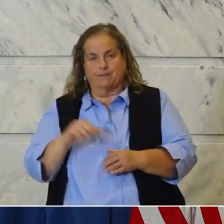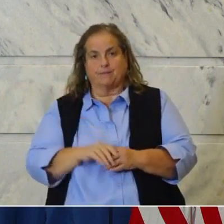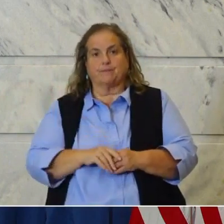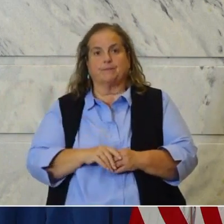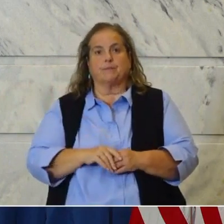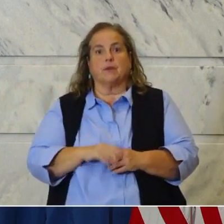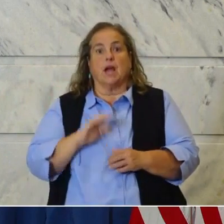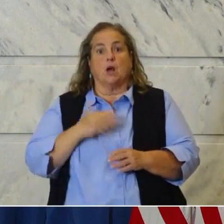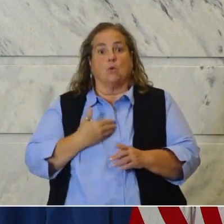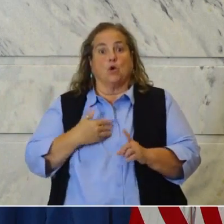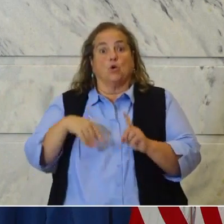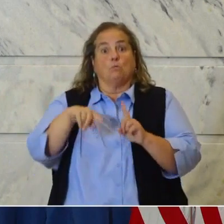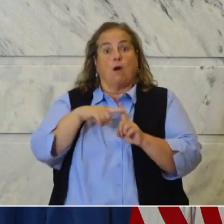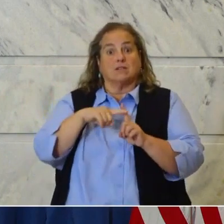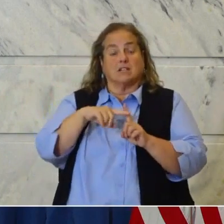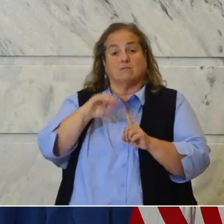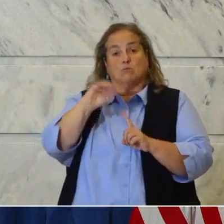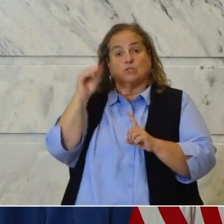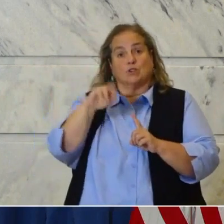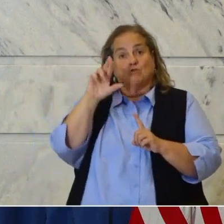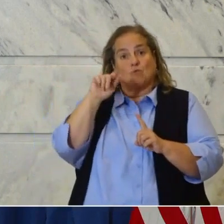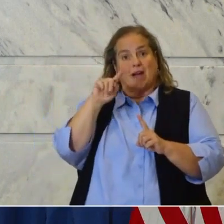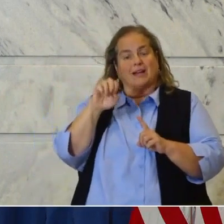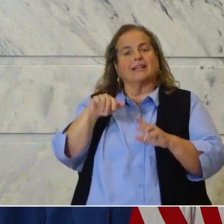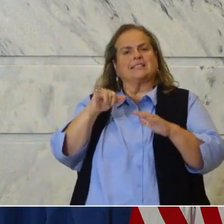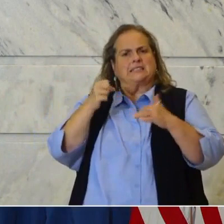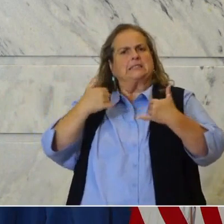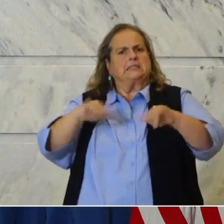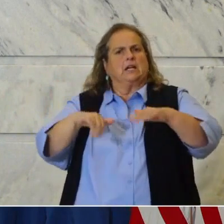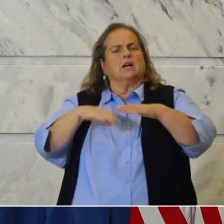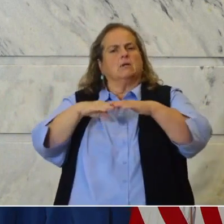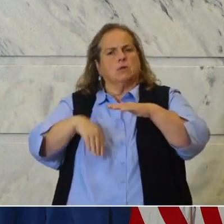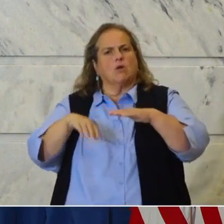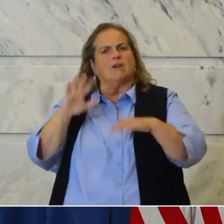our positivity rate continuing to be below 5%. We have a lot of things out